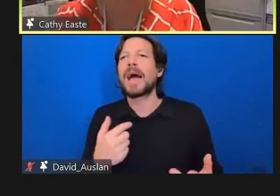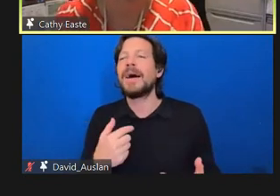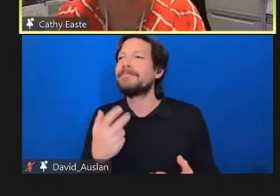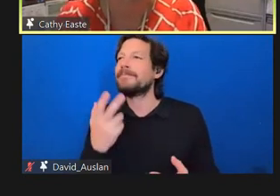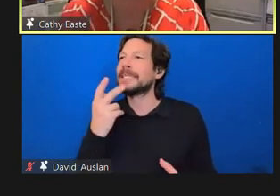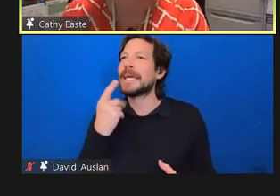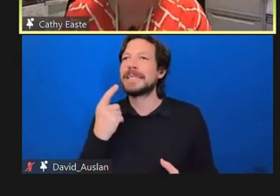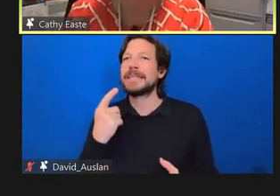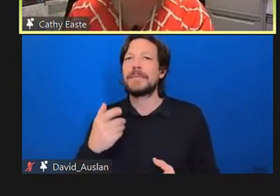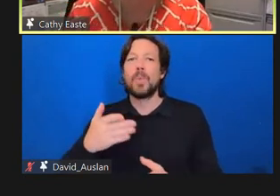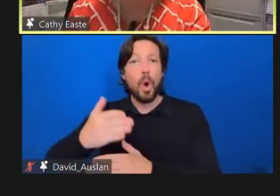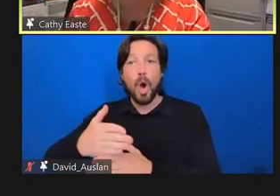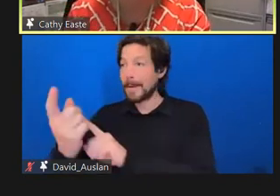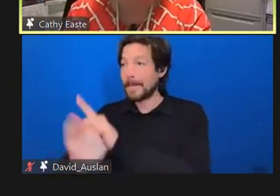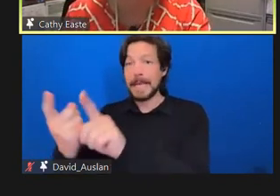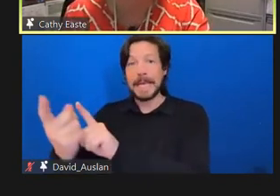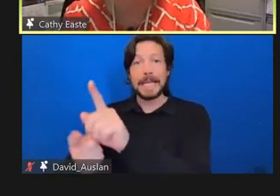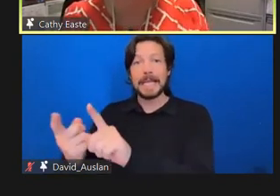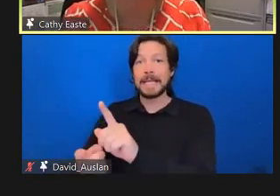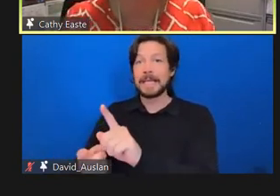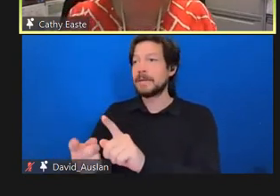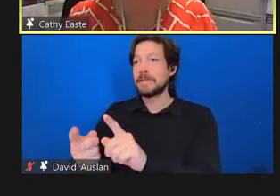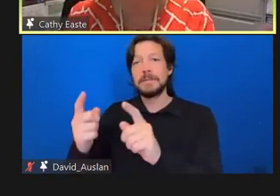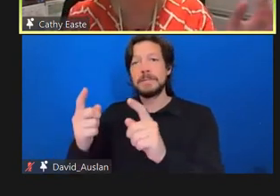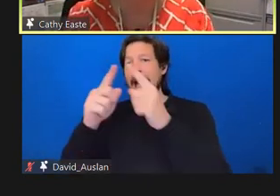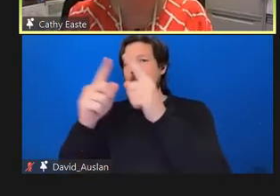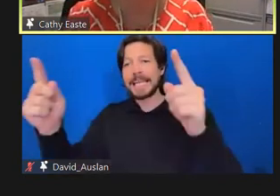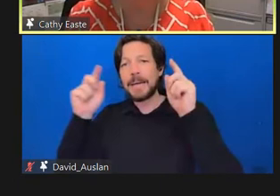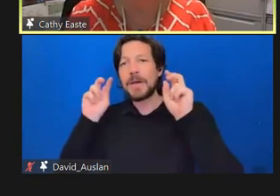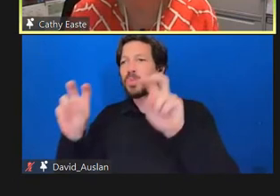this morning with the academic registrar for two hours because there's no caption